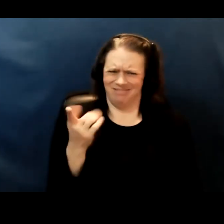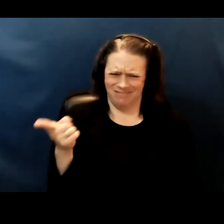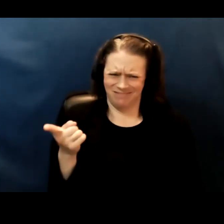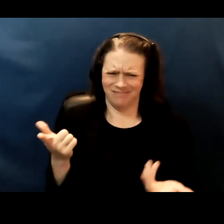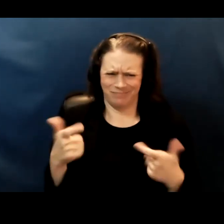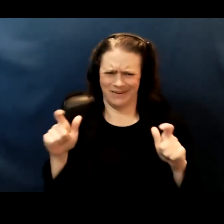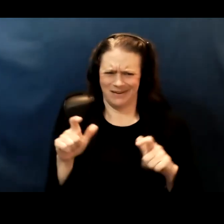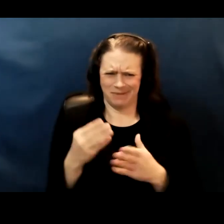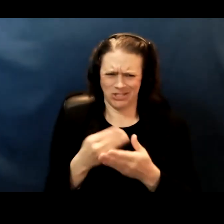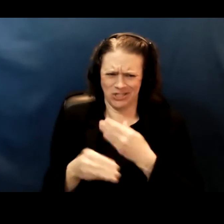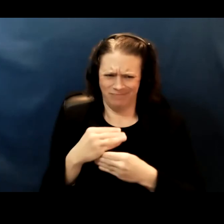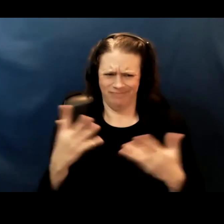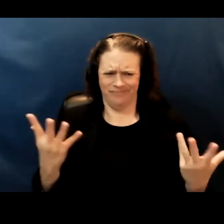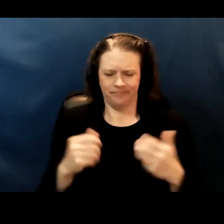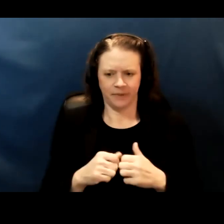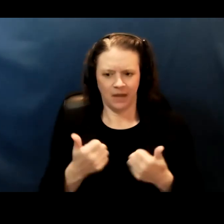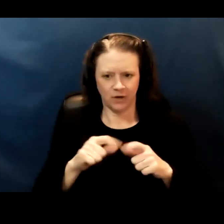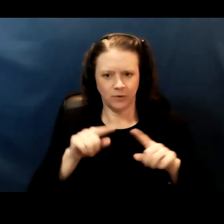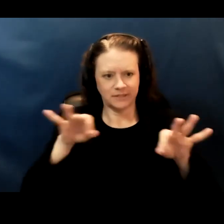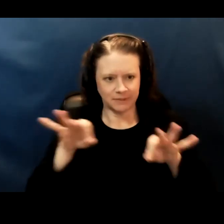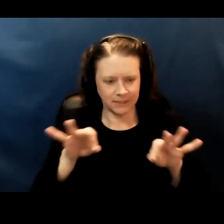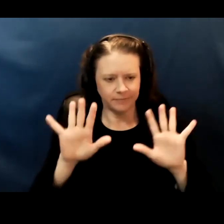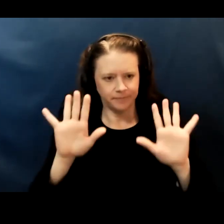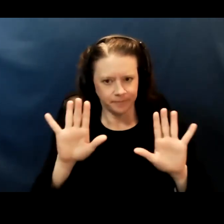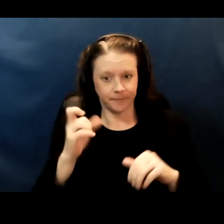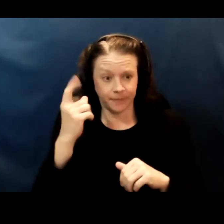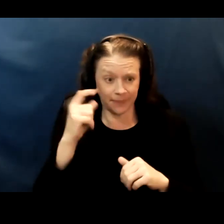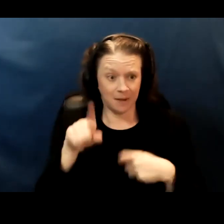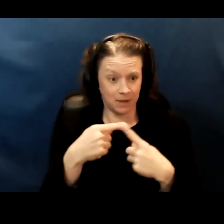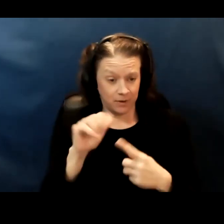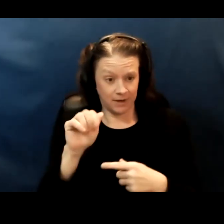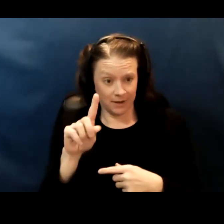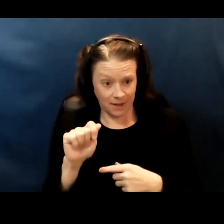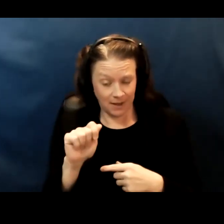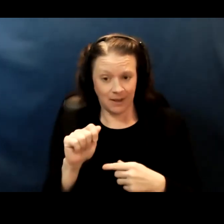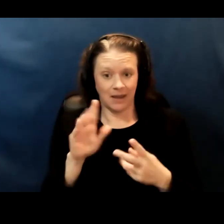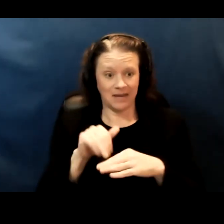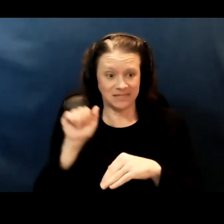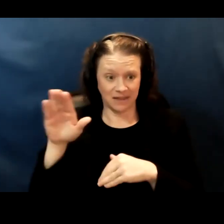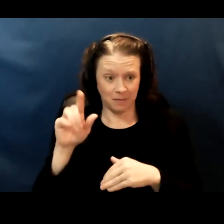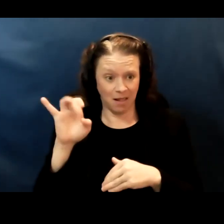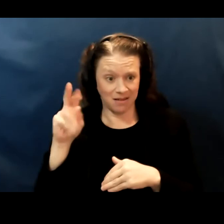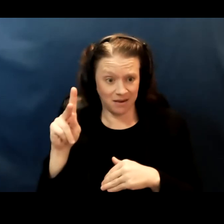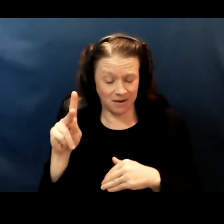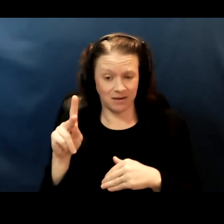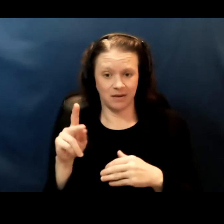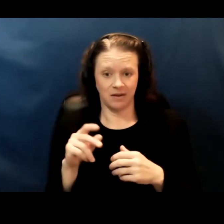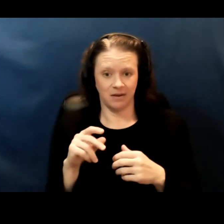just don't know. So I'm like -- I tried to explain a little